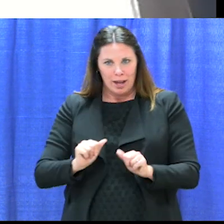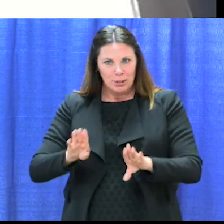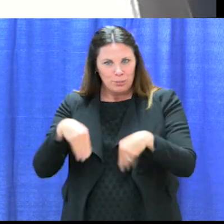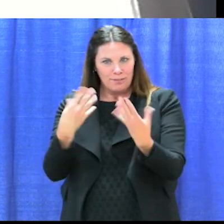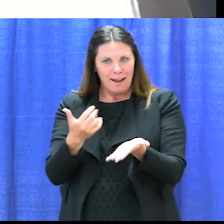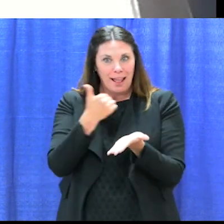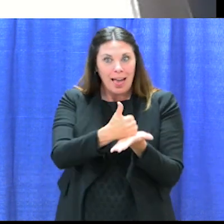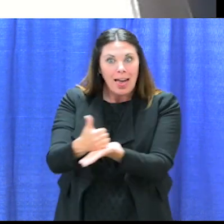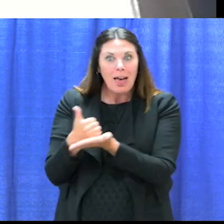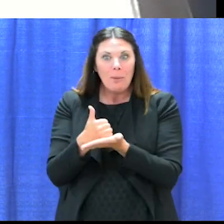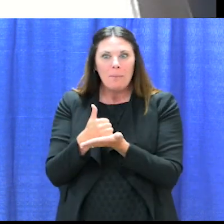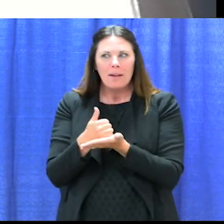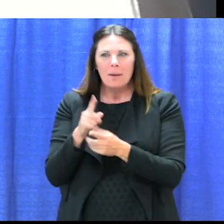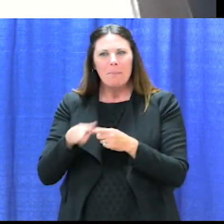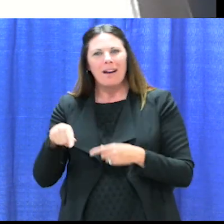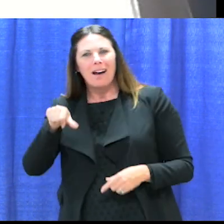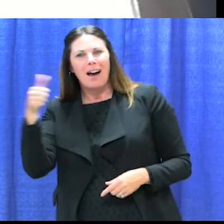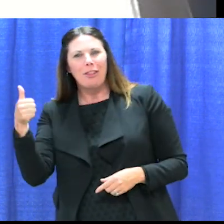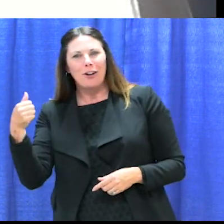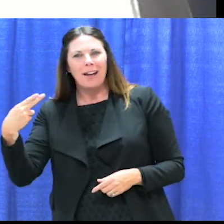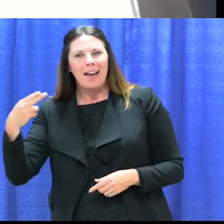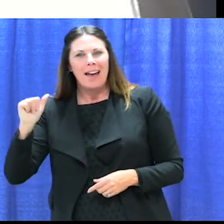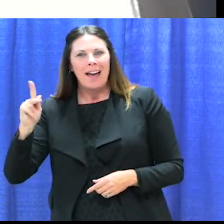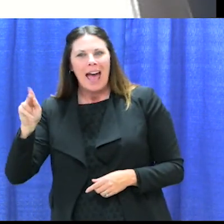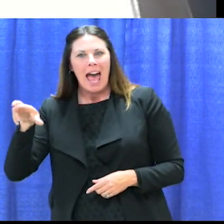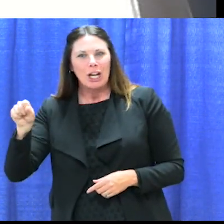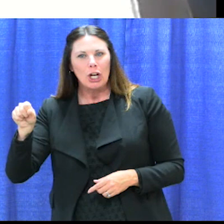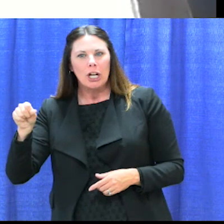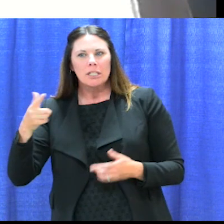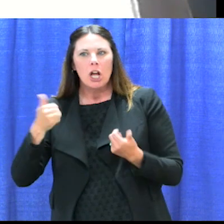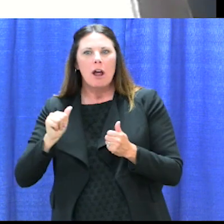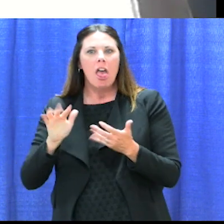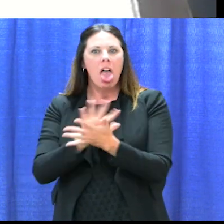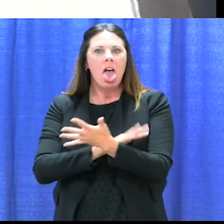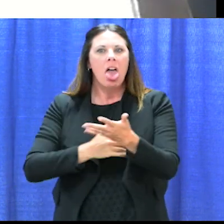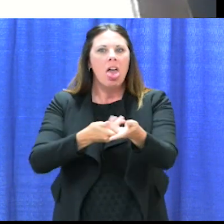folks from being scammed. Thinking that it's us that's reaching out to them.